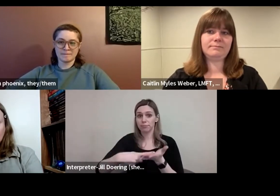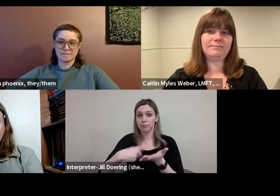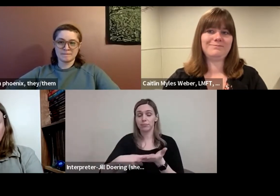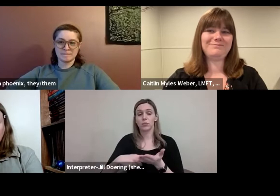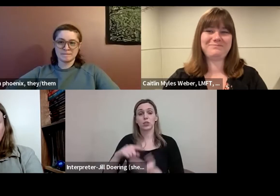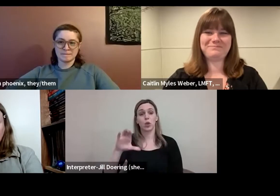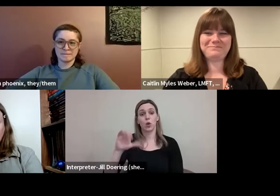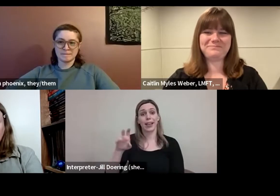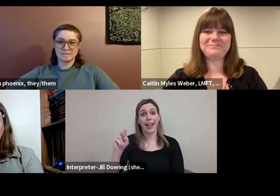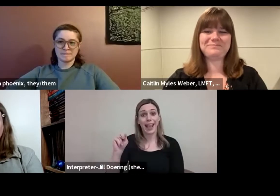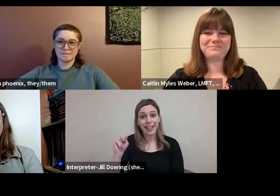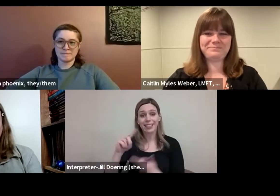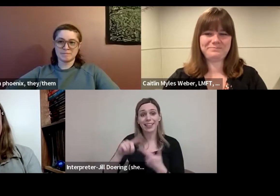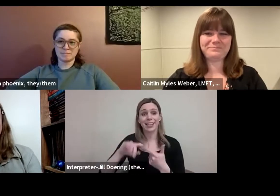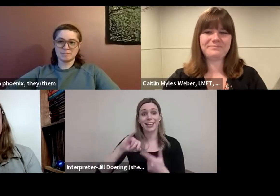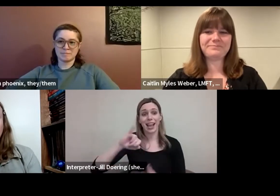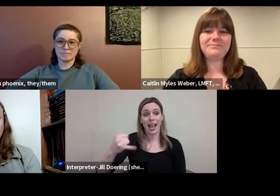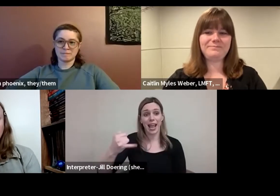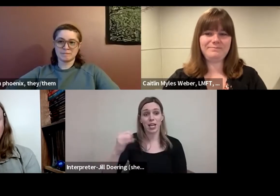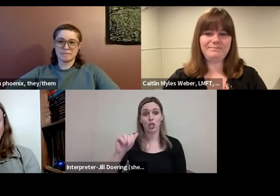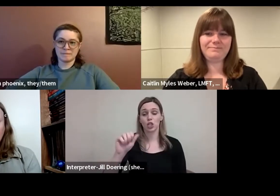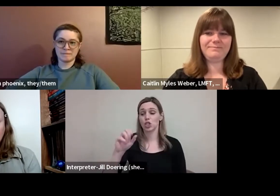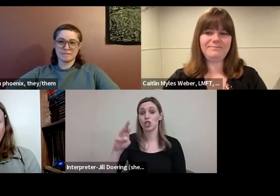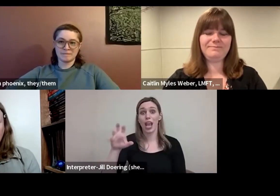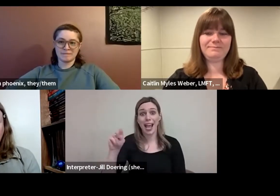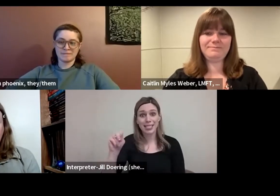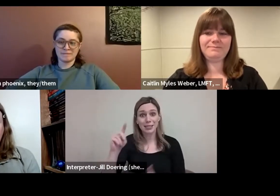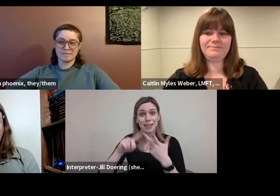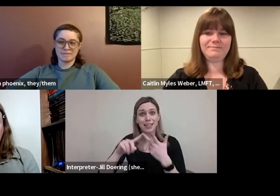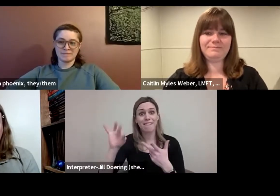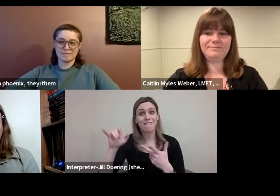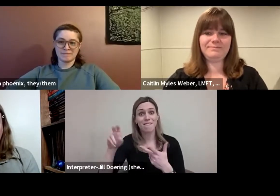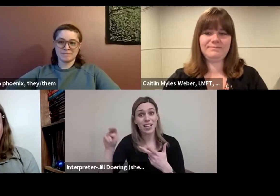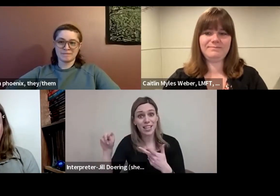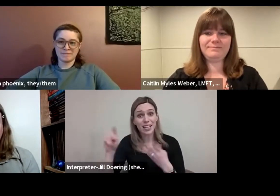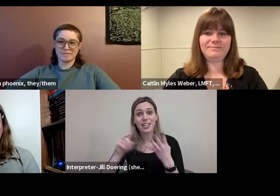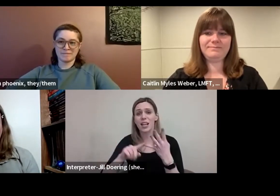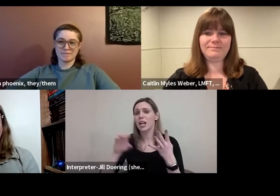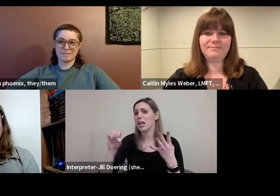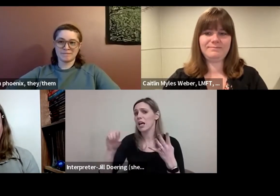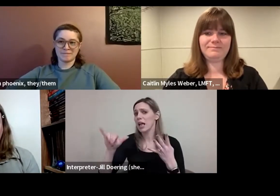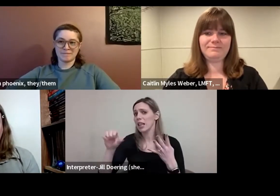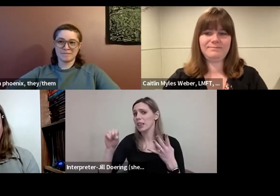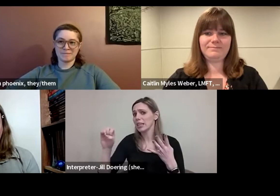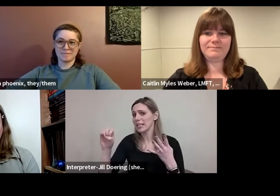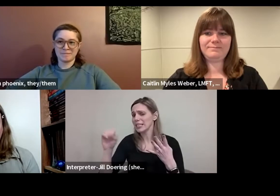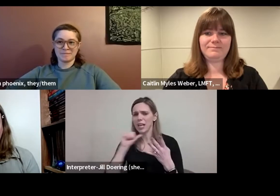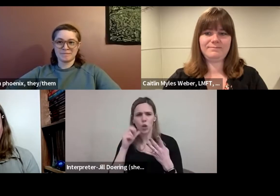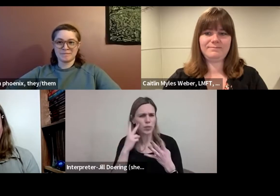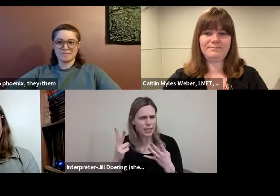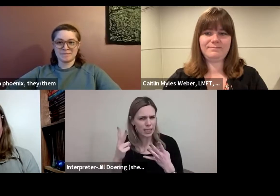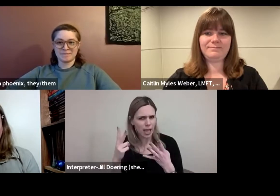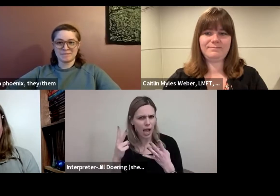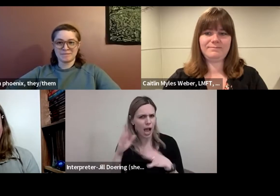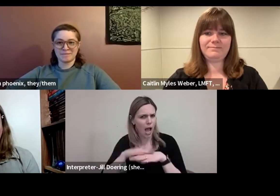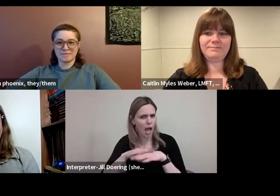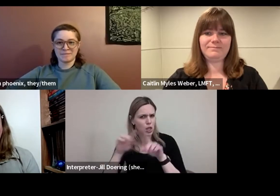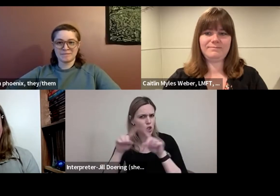and Jasmine and Finn and Ellice, who I'm not seeing on the screen right now, but who's probably gonna pop back on.